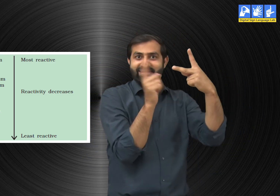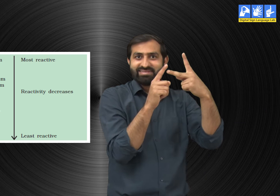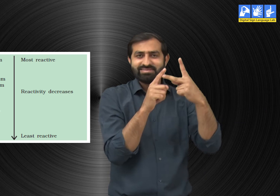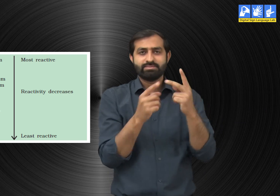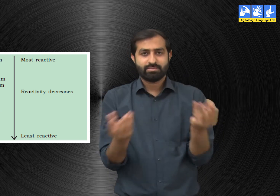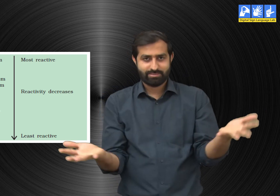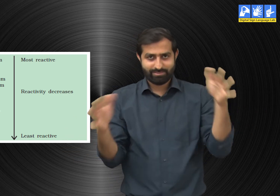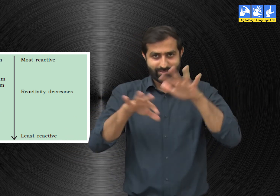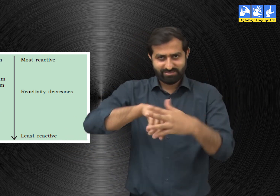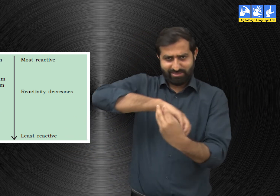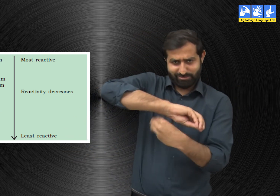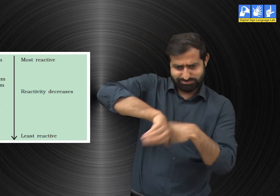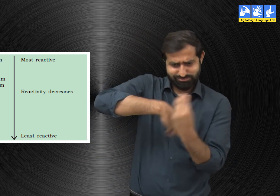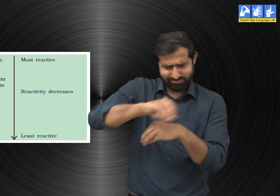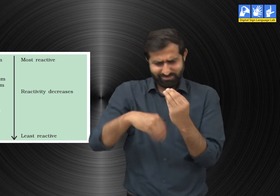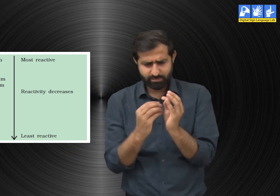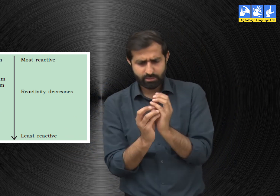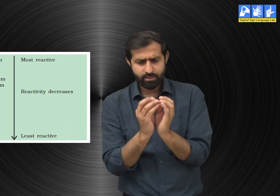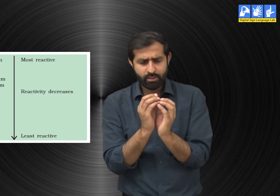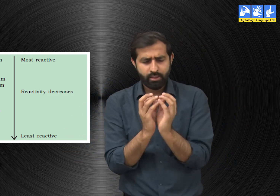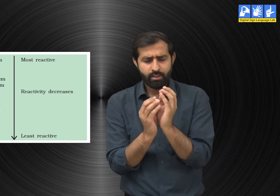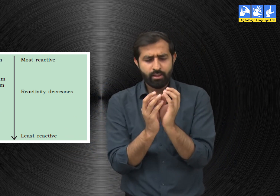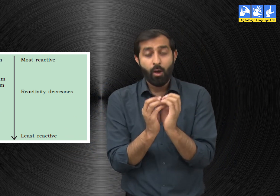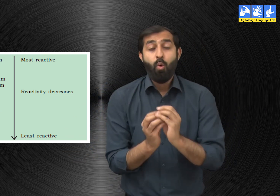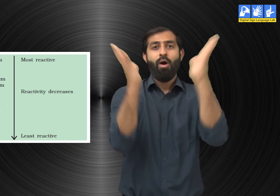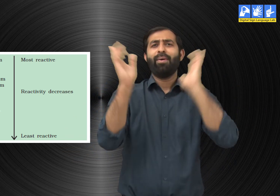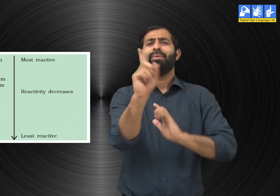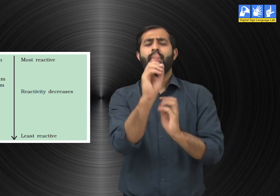The metals which are in the middle section of the list